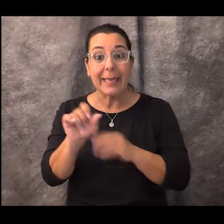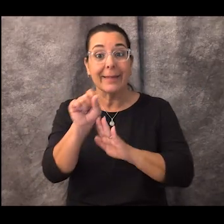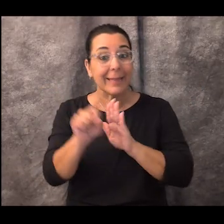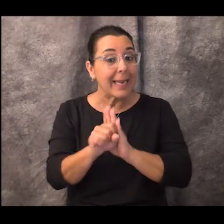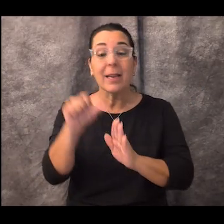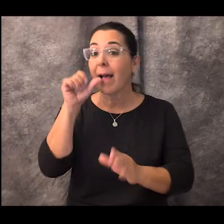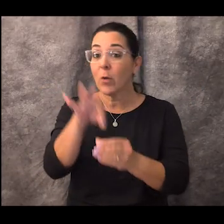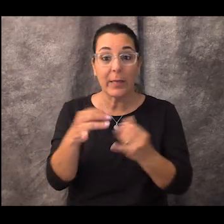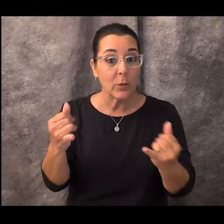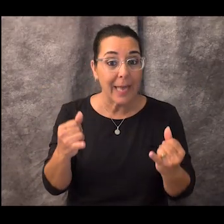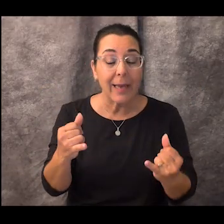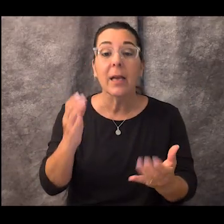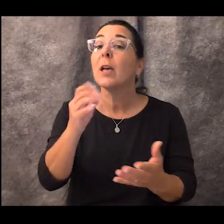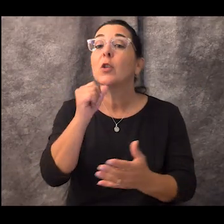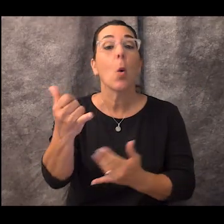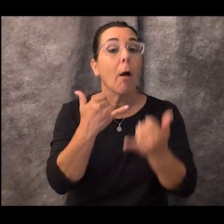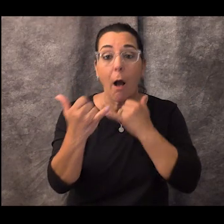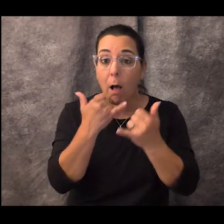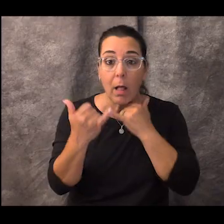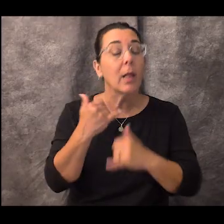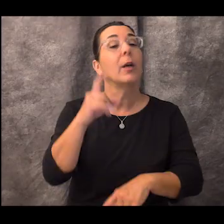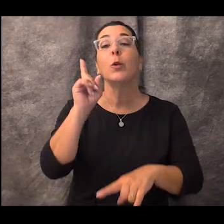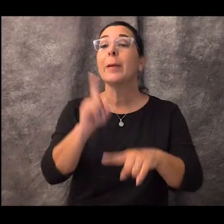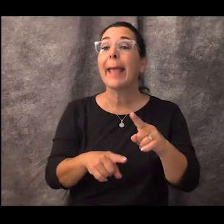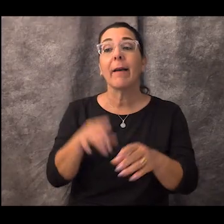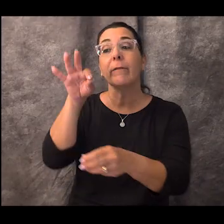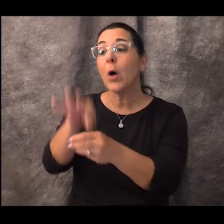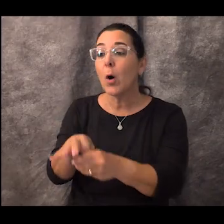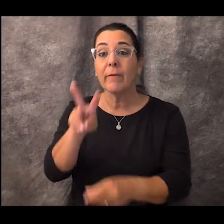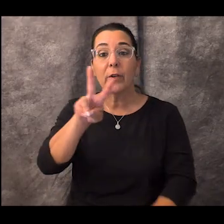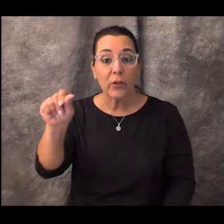Like, no, you cannot vote in like, the Virginia governor's race or the New York City mayoral race